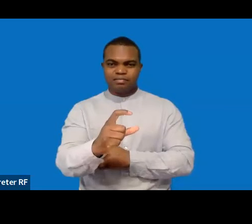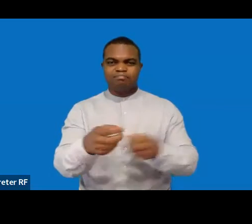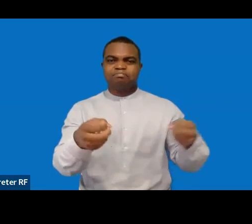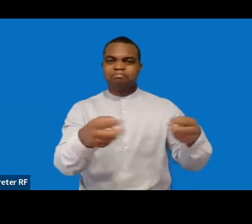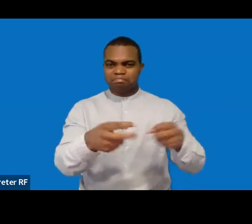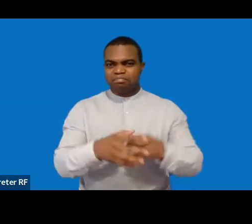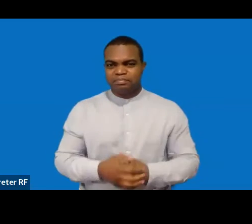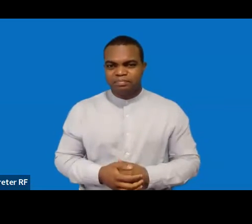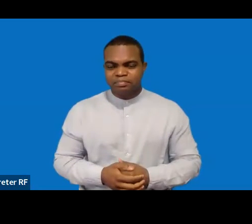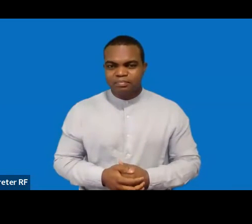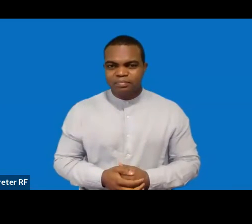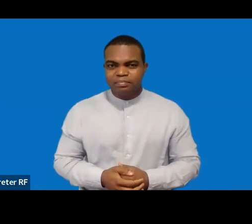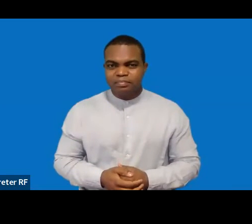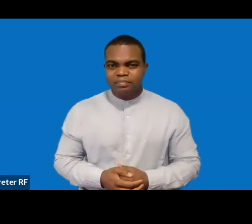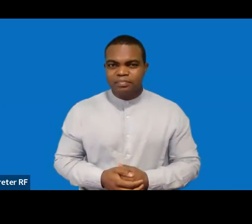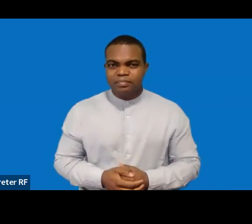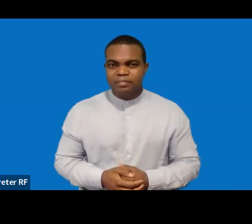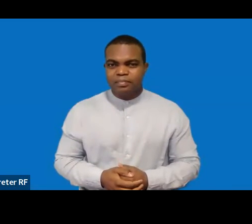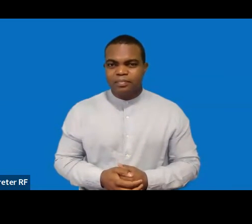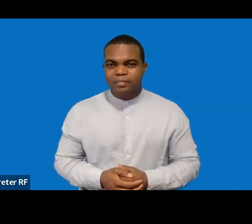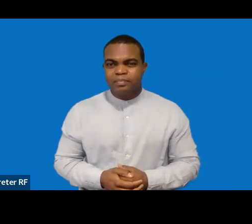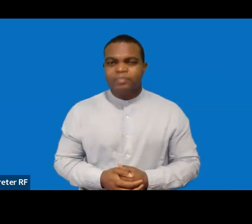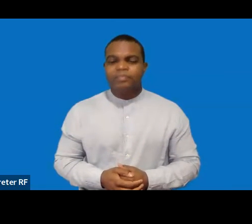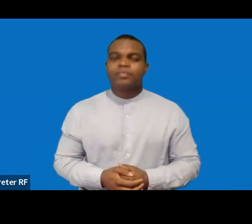In addition, we have international sign interpretation.